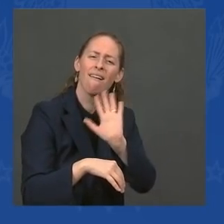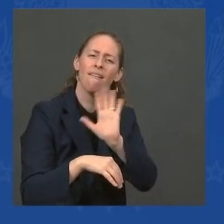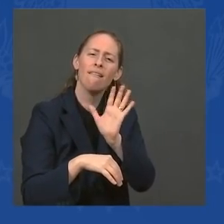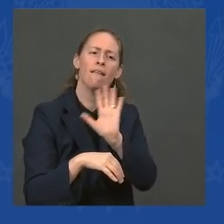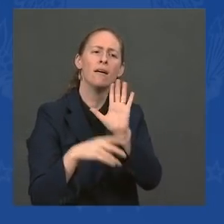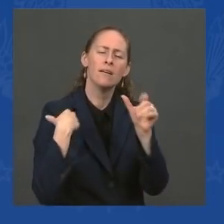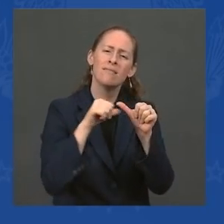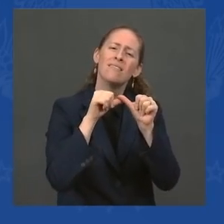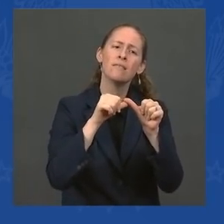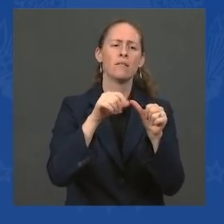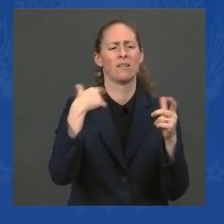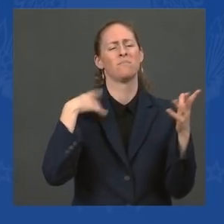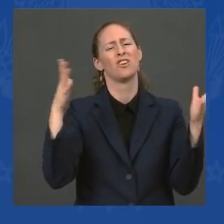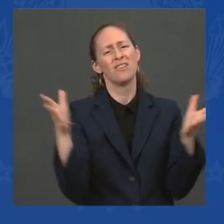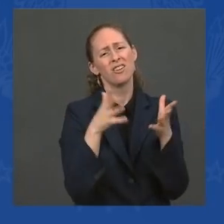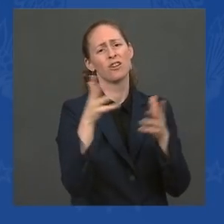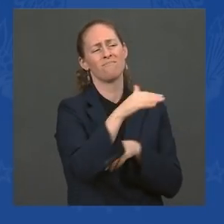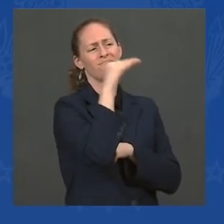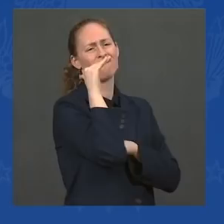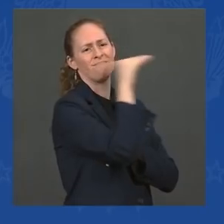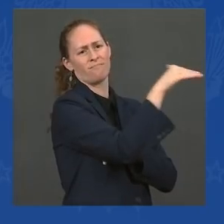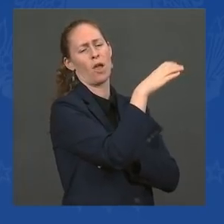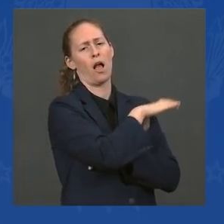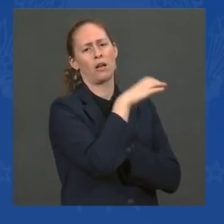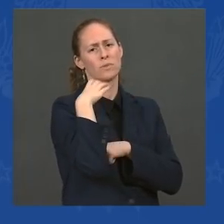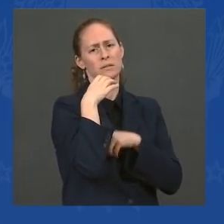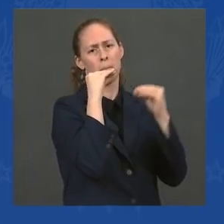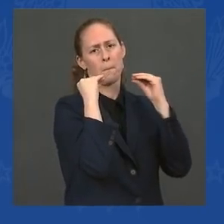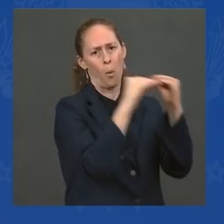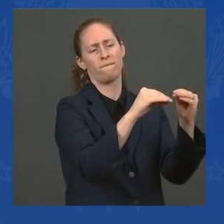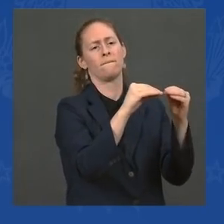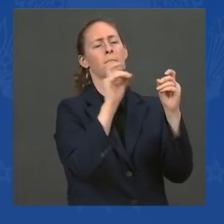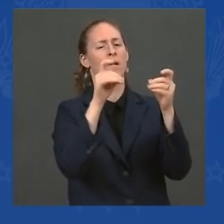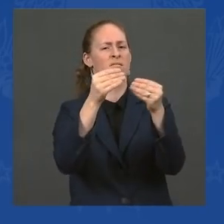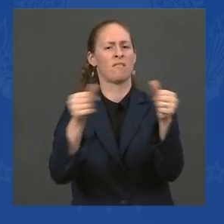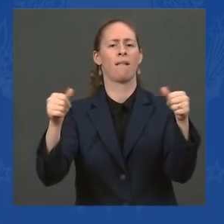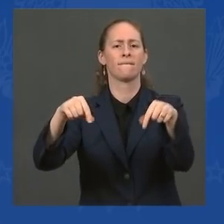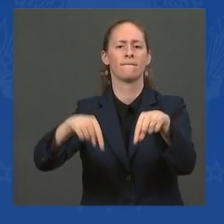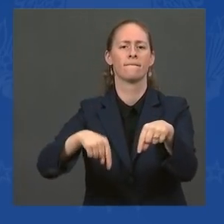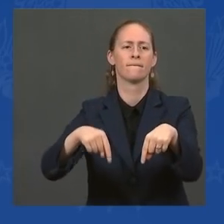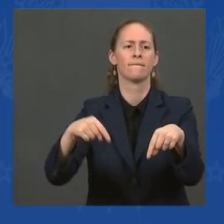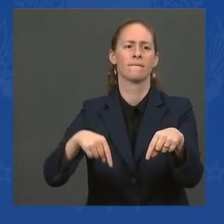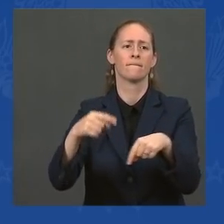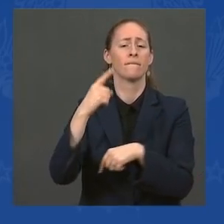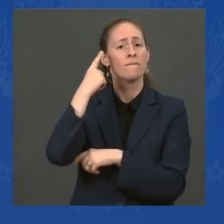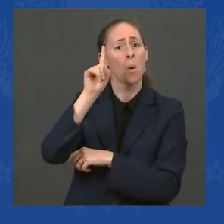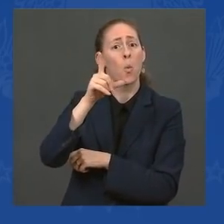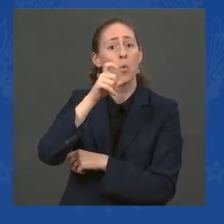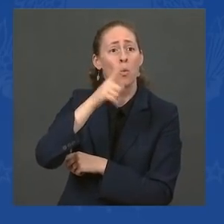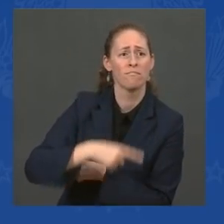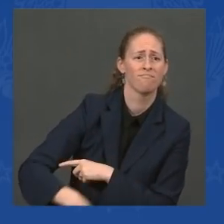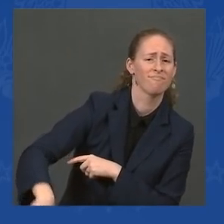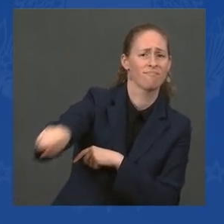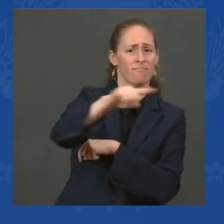to do what's necessary to resolve the situation for the good of our economy, for the good of our country. Thank you, Mr. President.